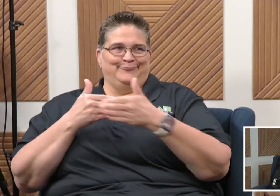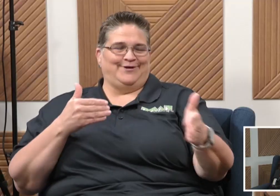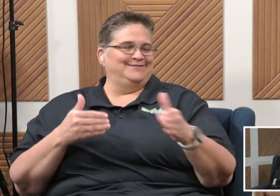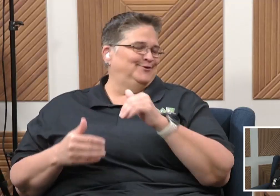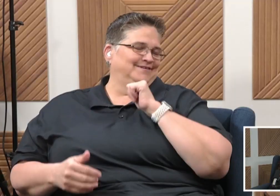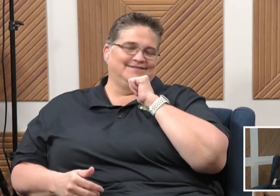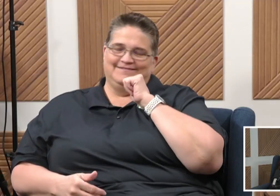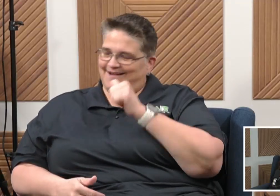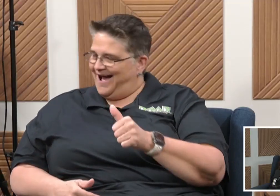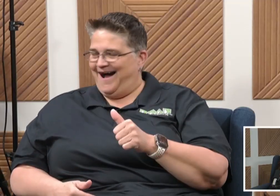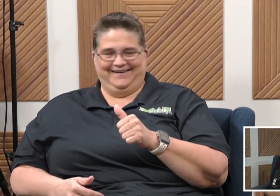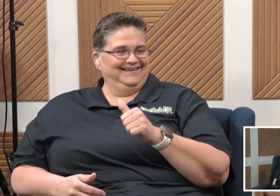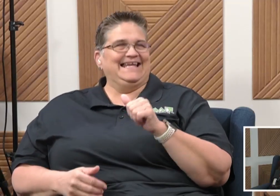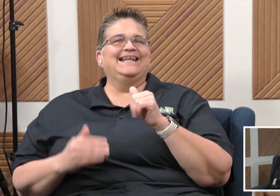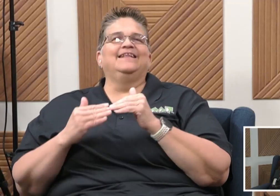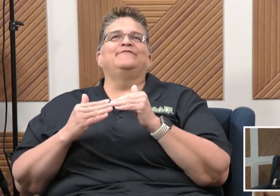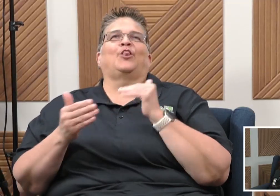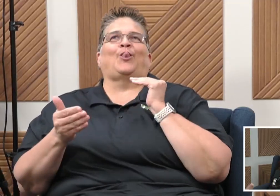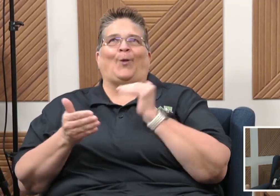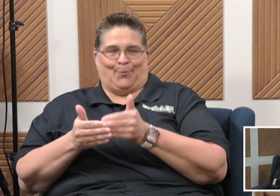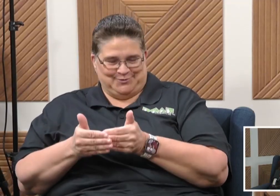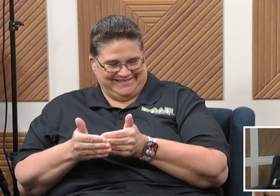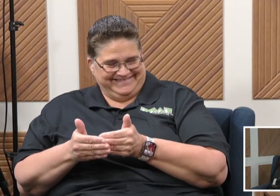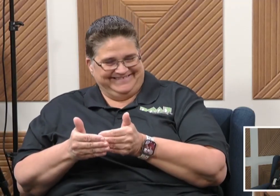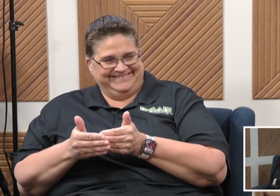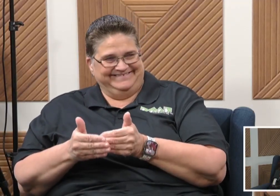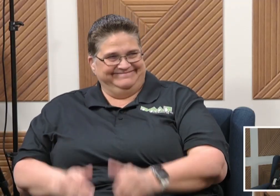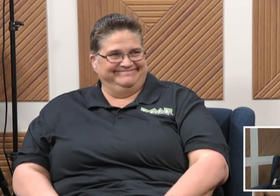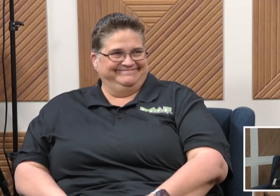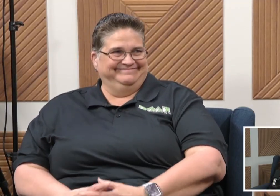The rest is not. It's not even close.